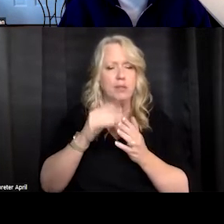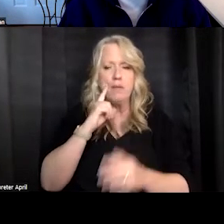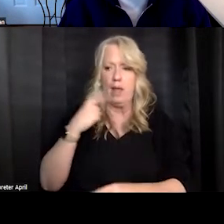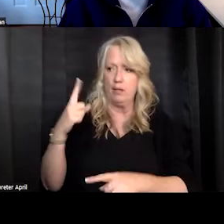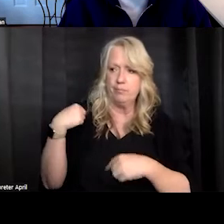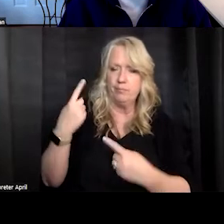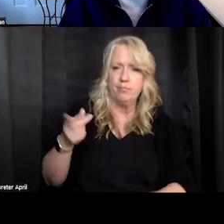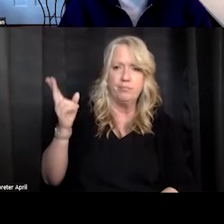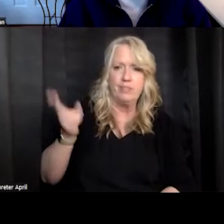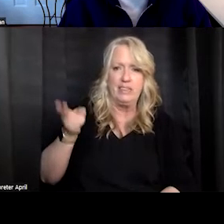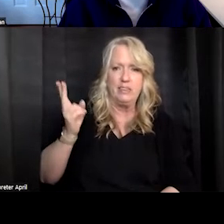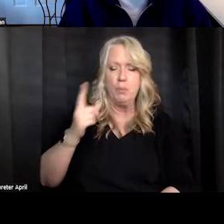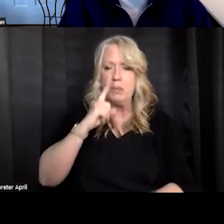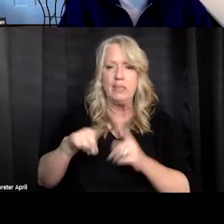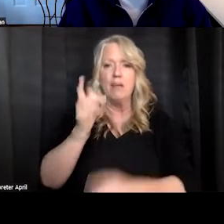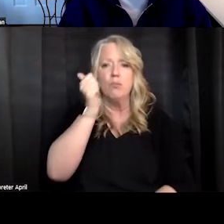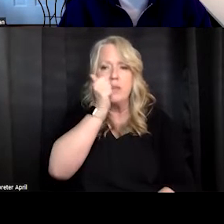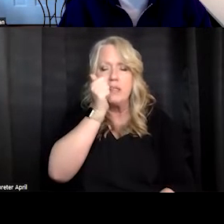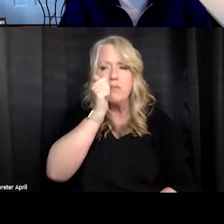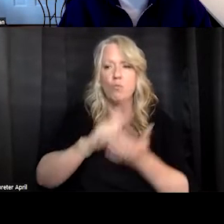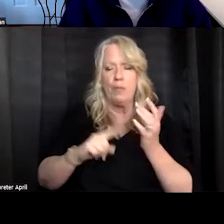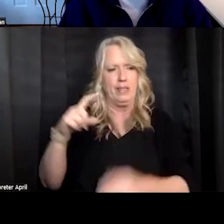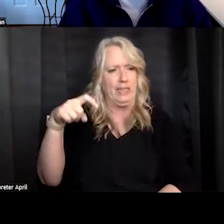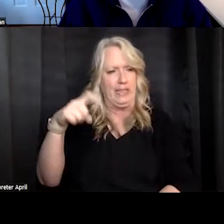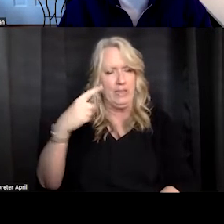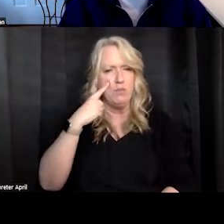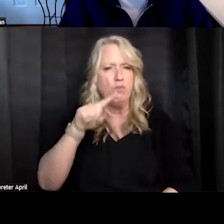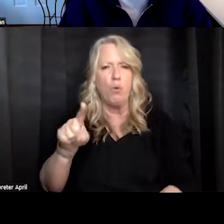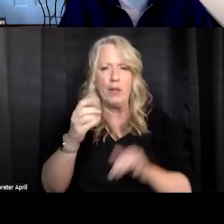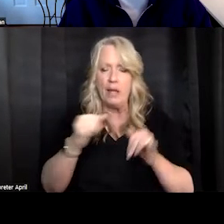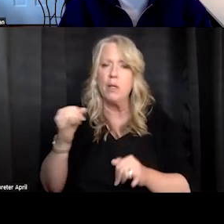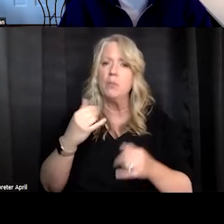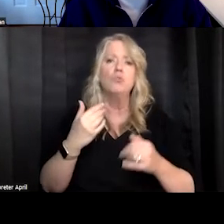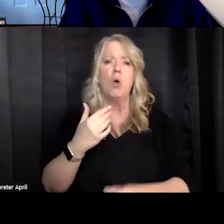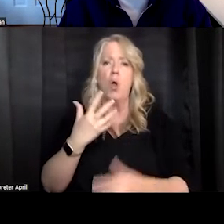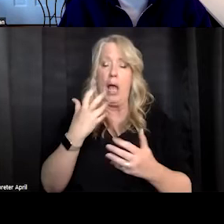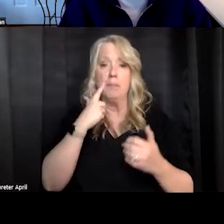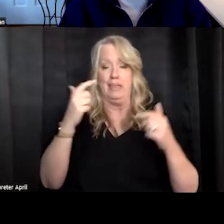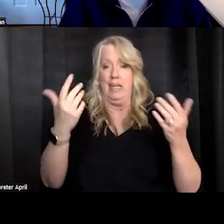, AS YOU HAVE, RIGHTLY MENTIONED THEY'RE OFTEN, HISTORICALLY HAS NOT BEEN ATTENTION